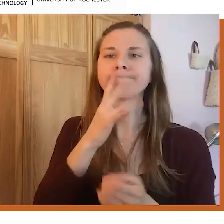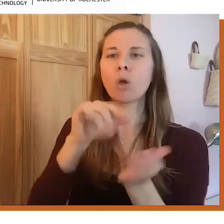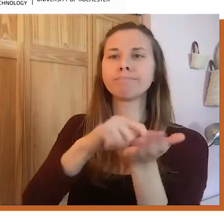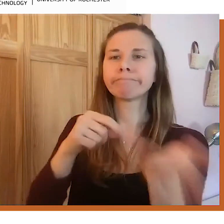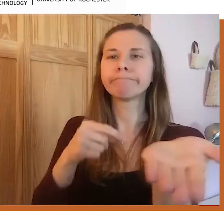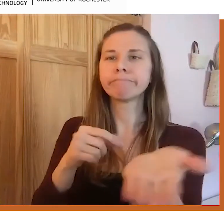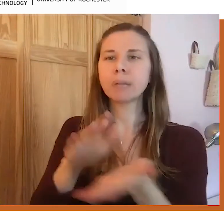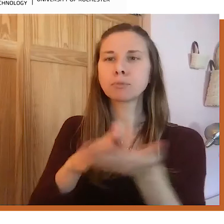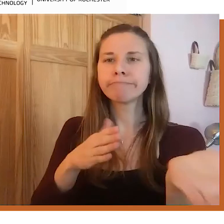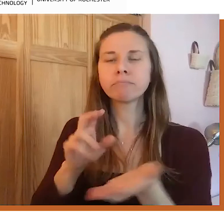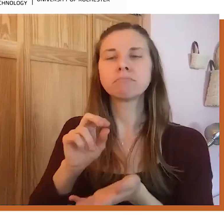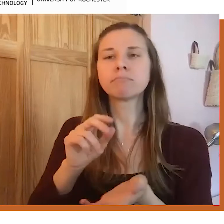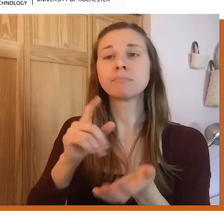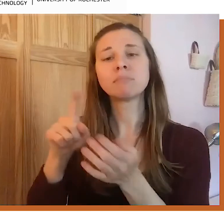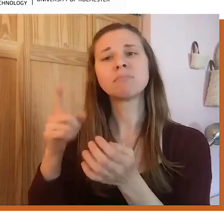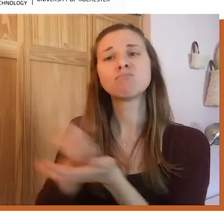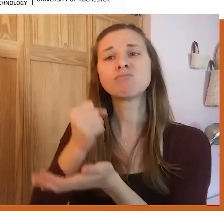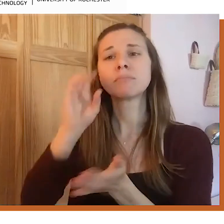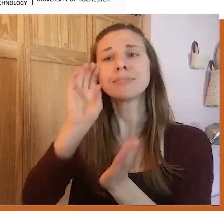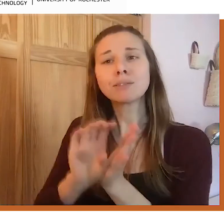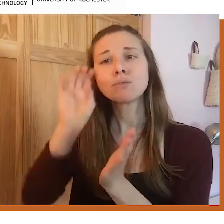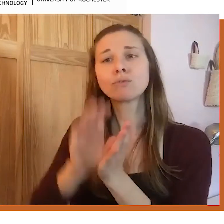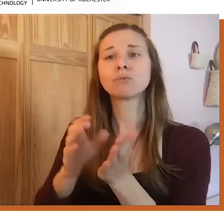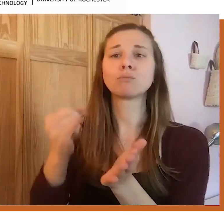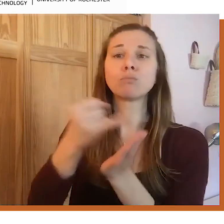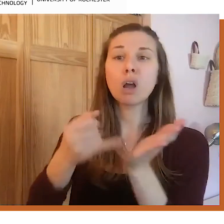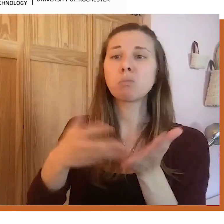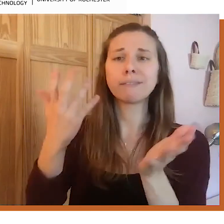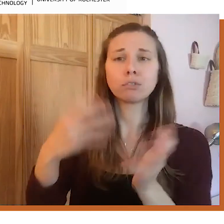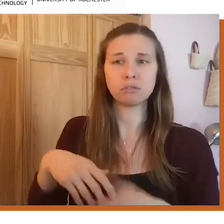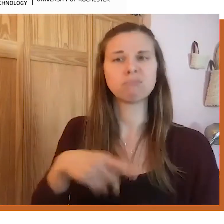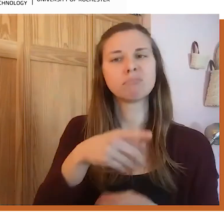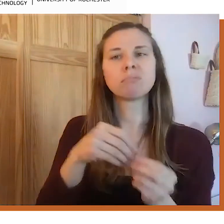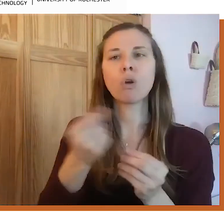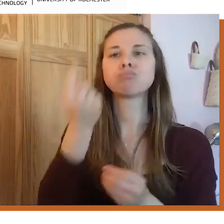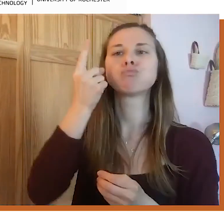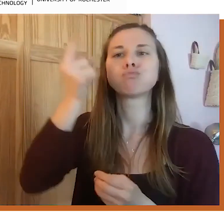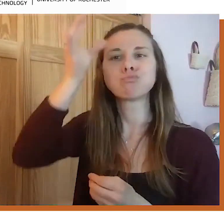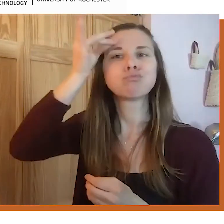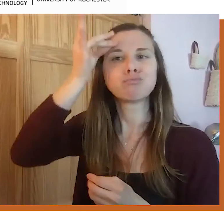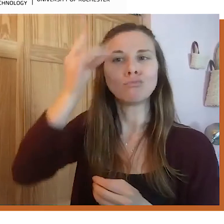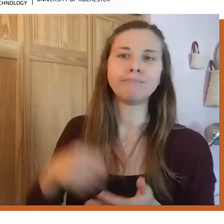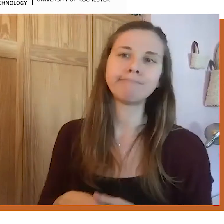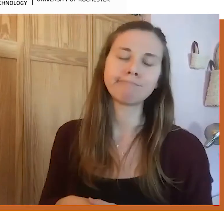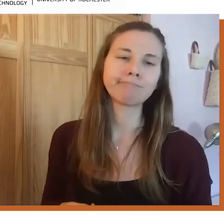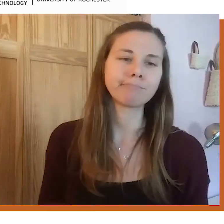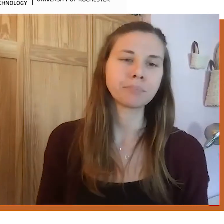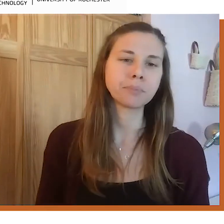Sometimes there wouldn't be an interpreter, and they would need to write back and forth or rely on pictures.